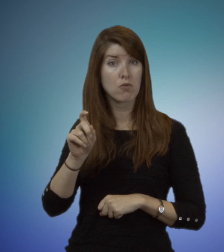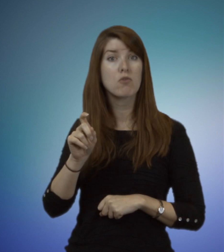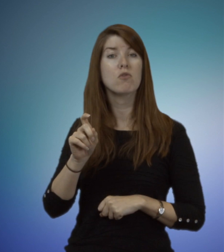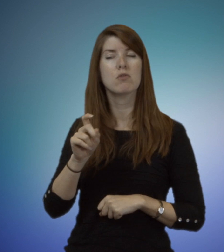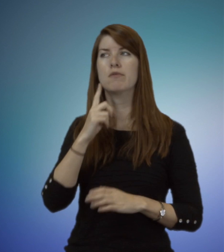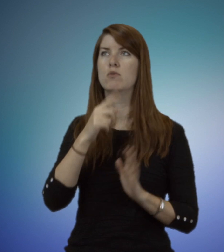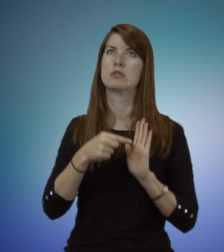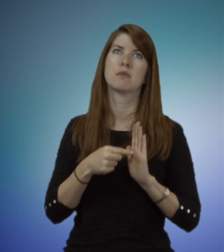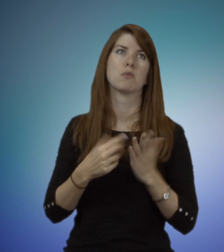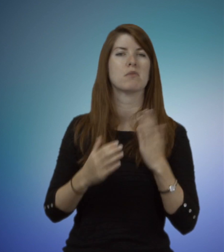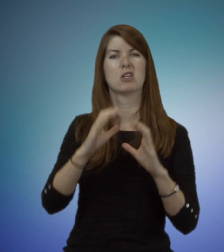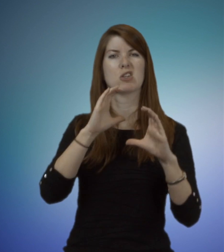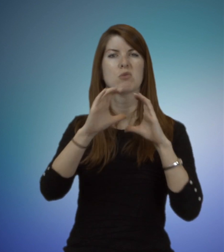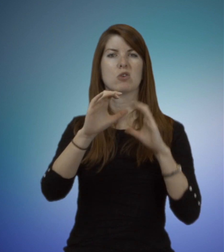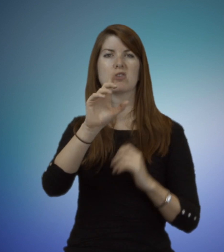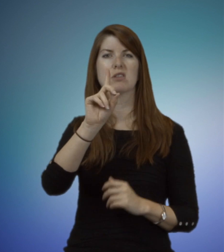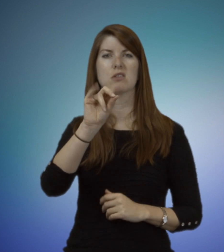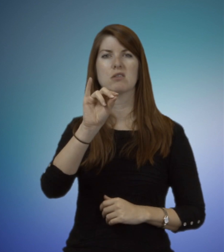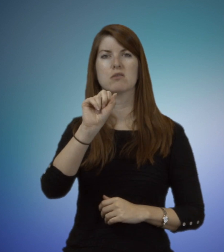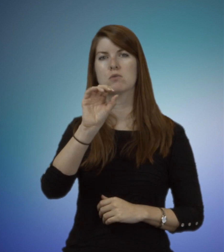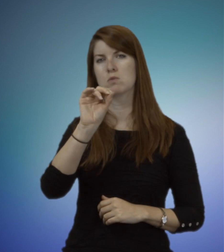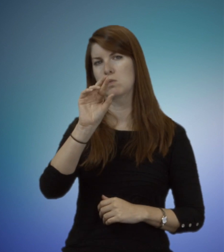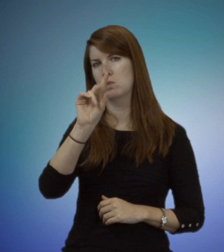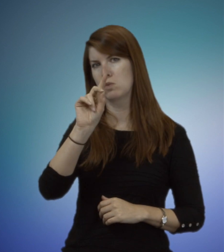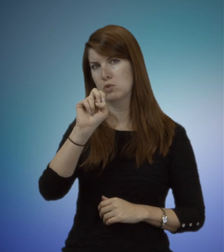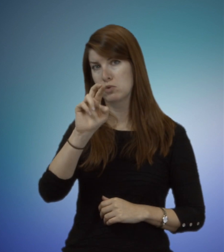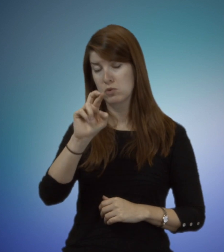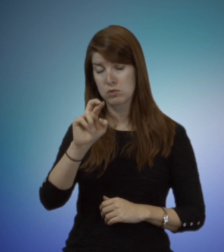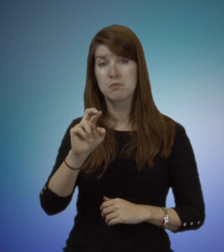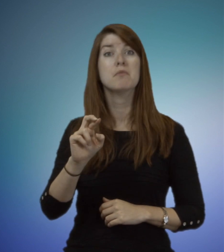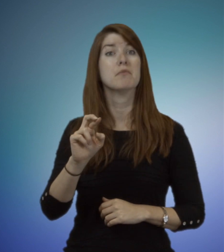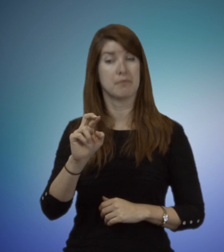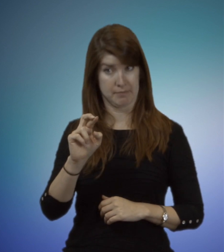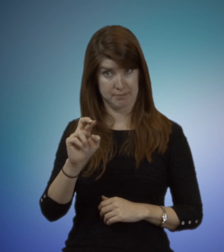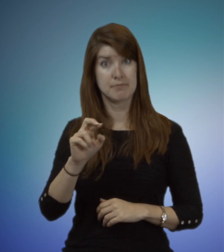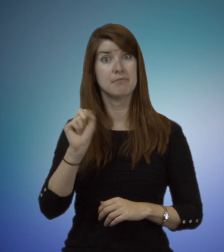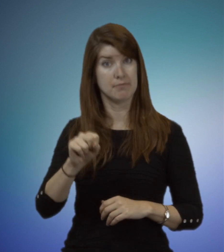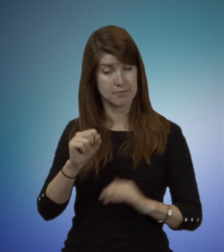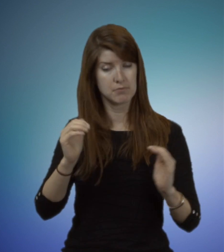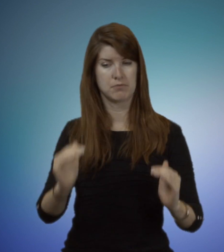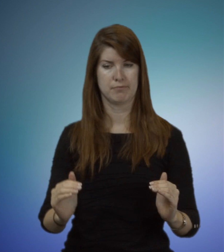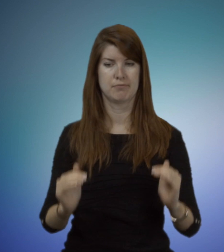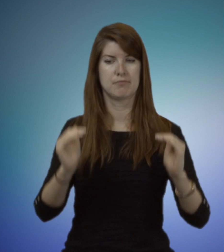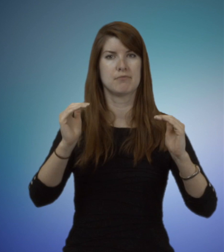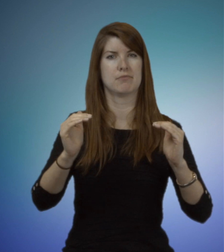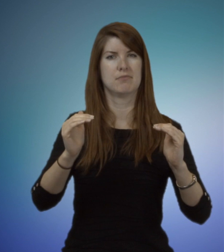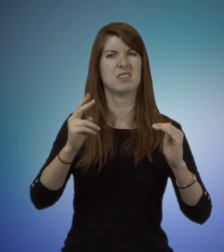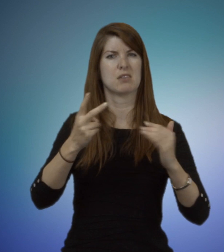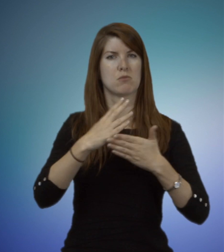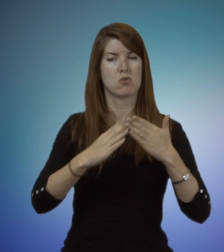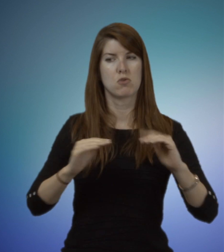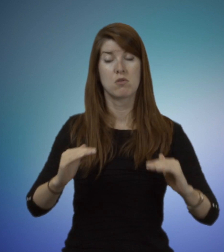The second part of eligibility criteria is that you need to assess is there an adverse effect